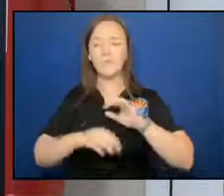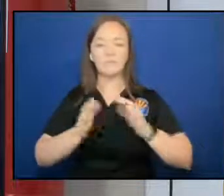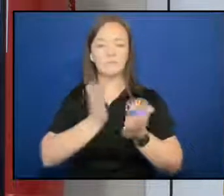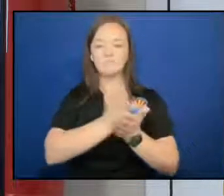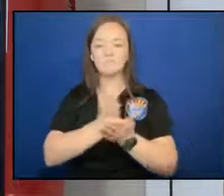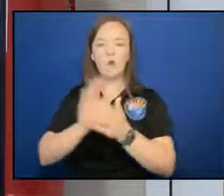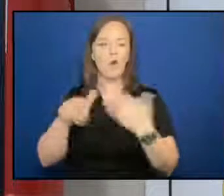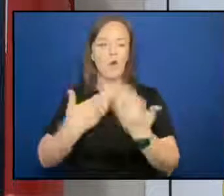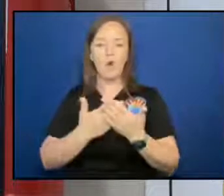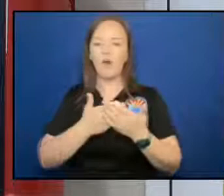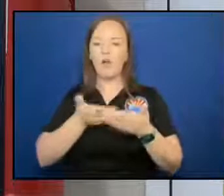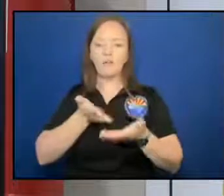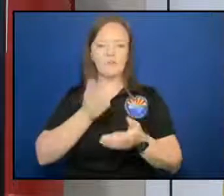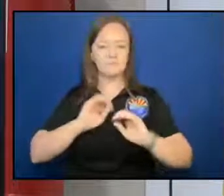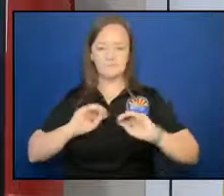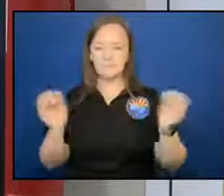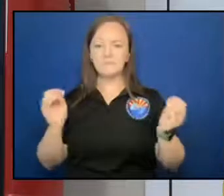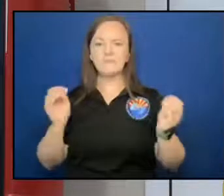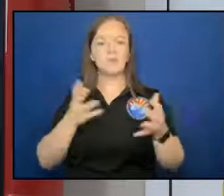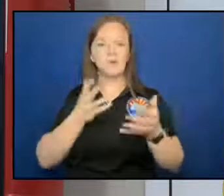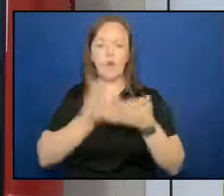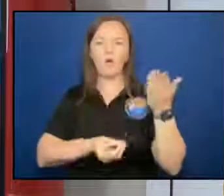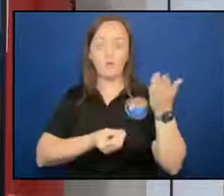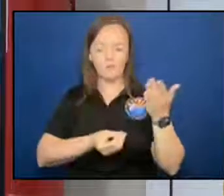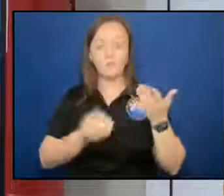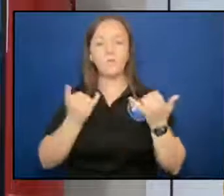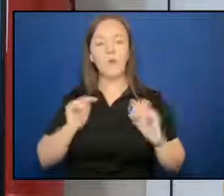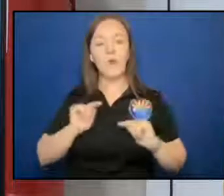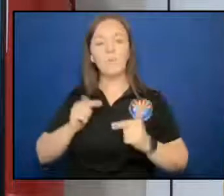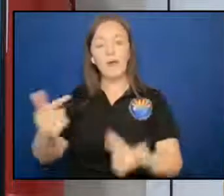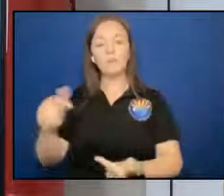COUNT. AND I KNOW THE GUARD AND OUR LOCAL RESOURCES WILL